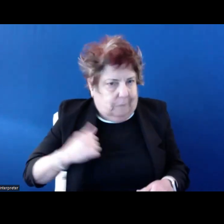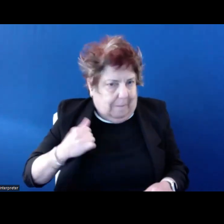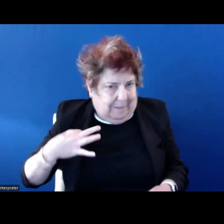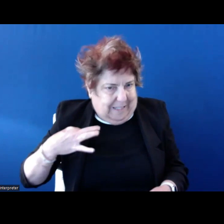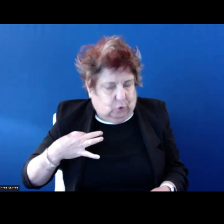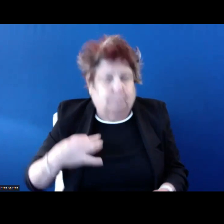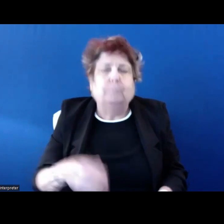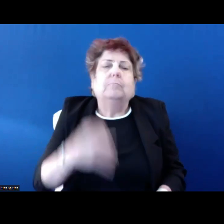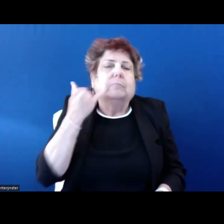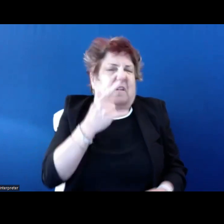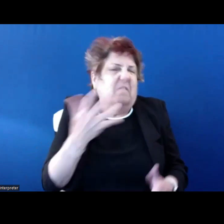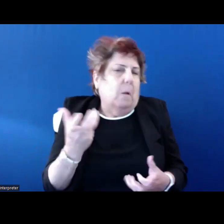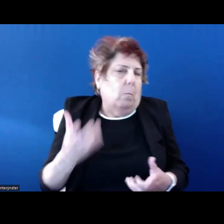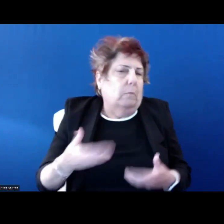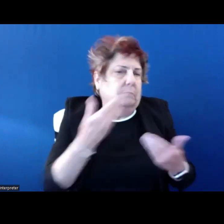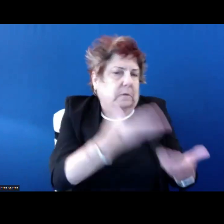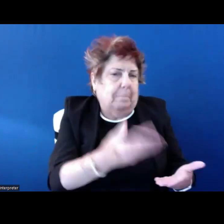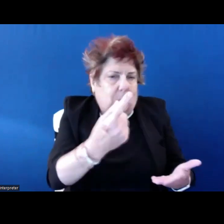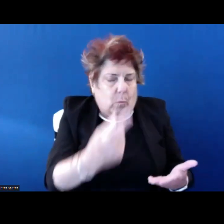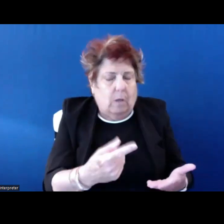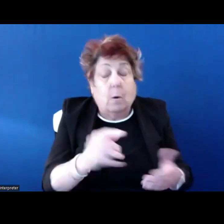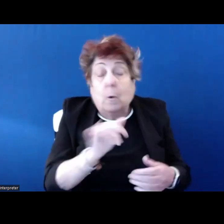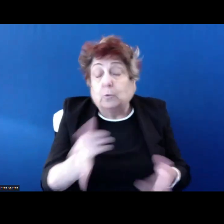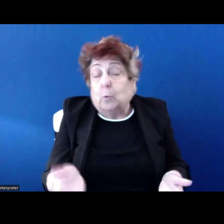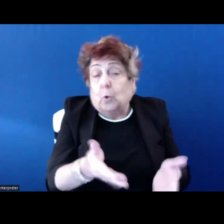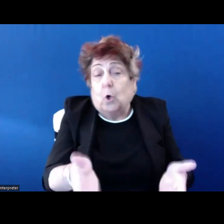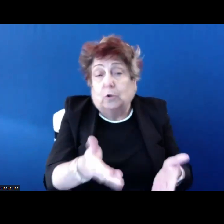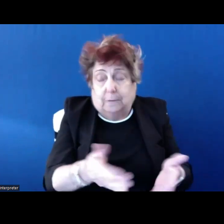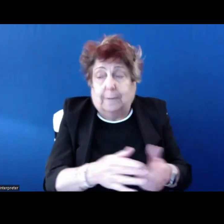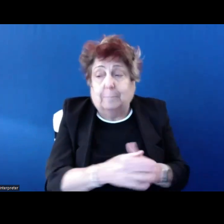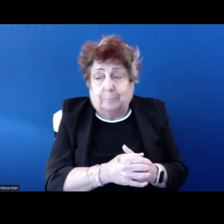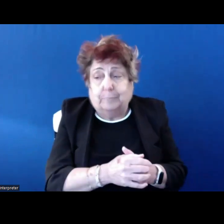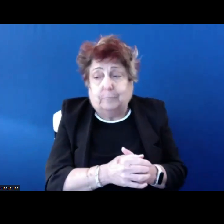and also encouraging them to, you know,